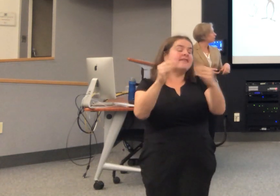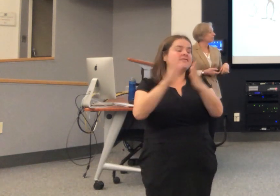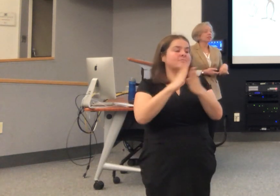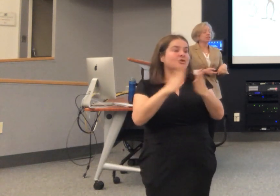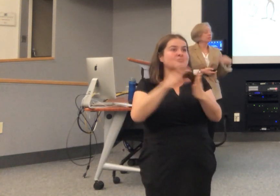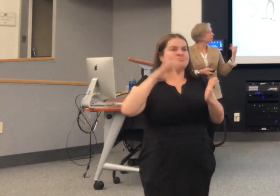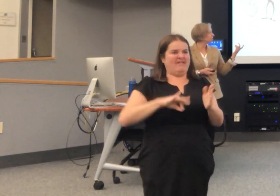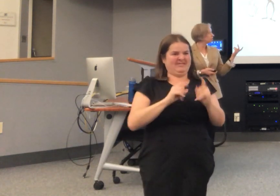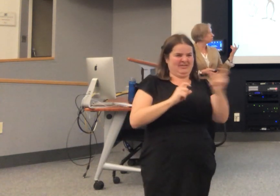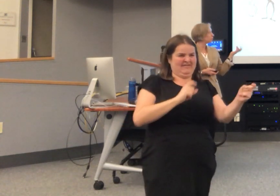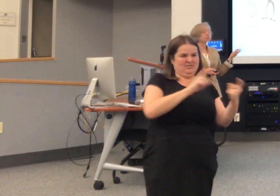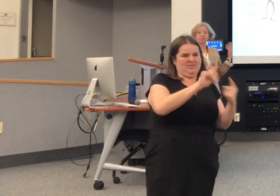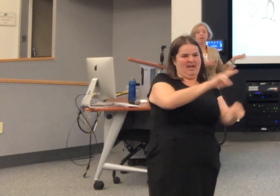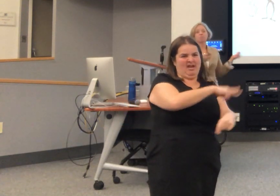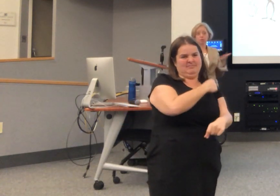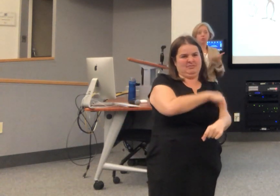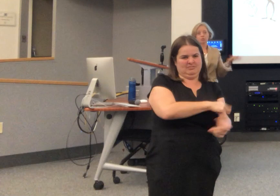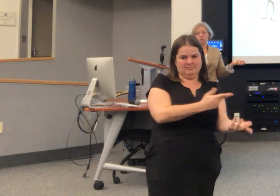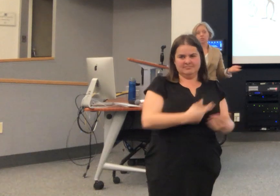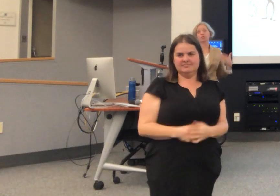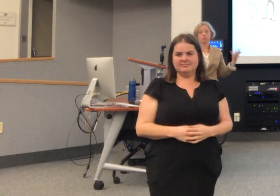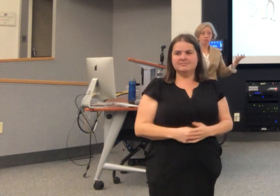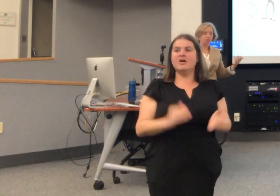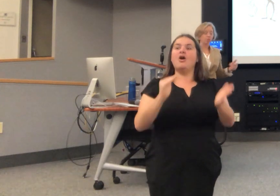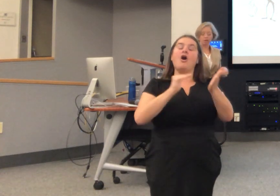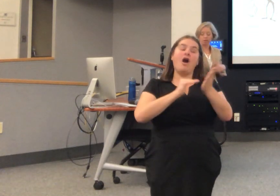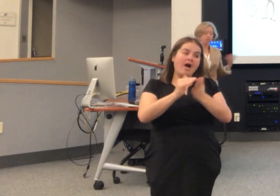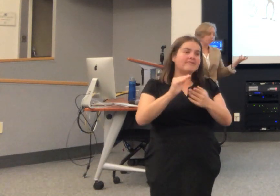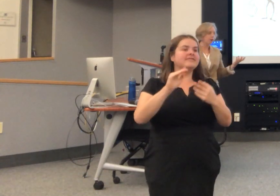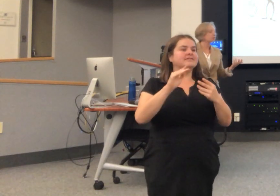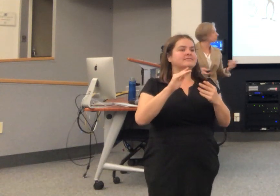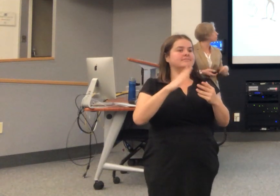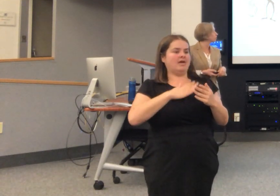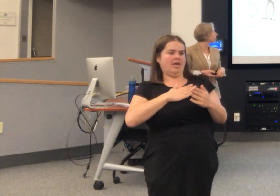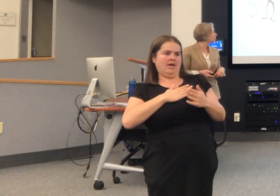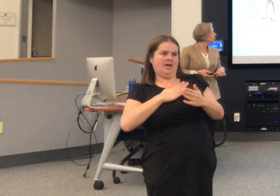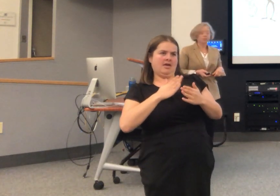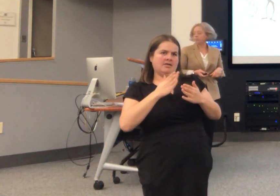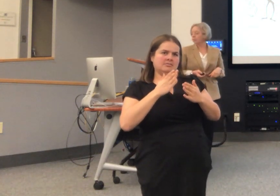But in most of the time, people go to your children or your wife, your spouse and so on.